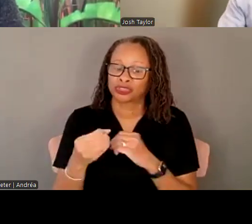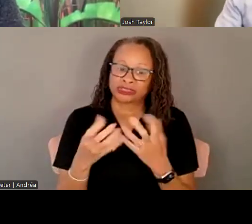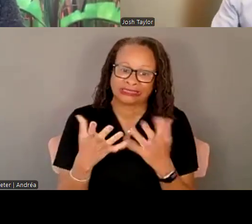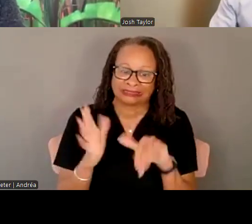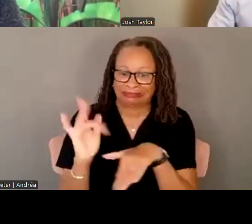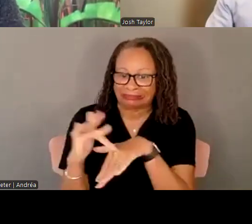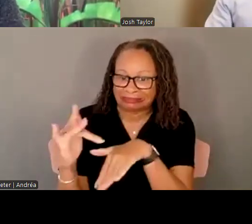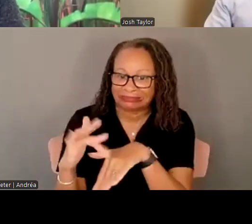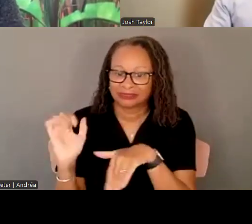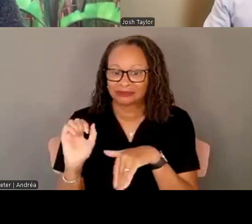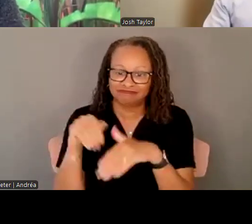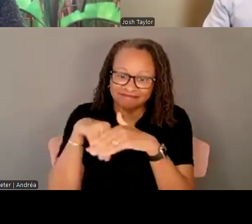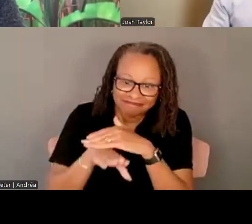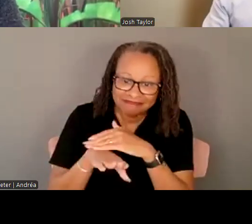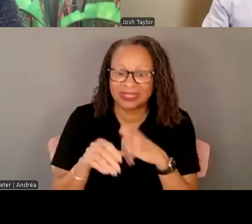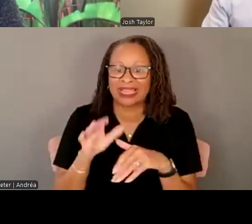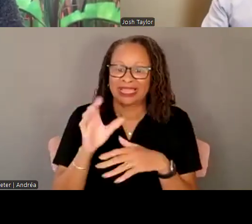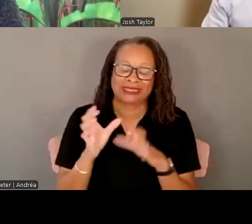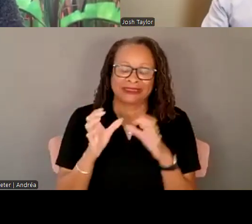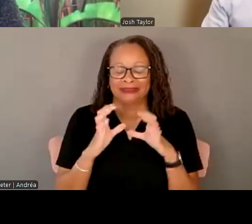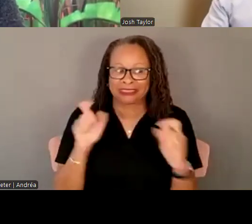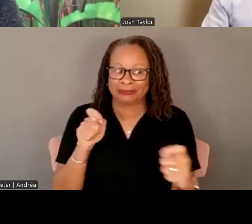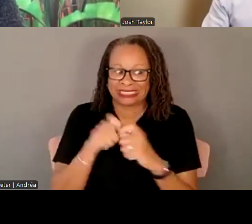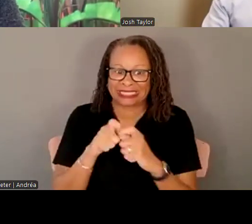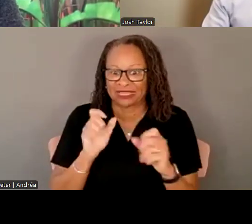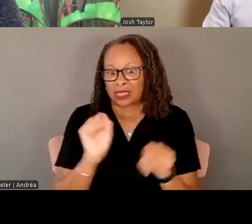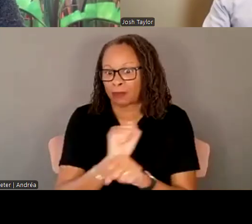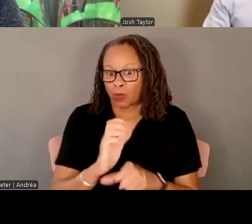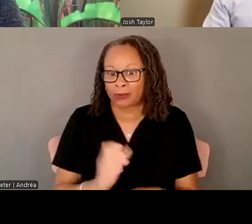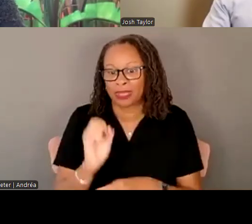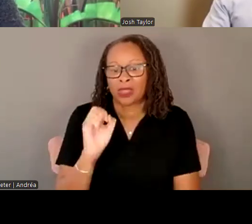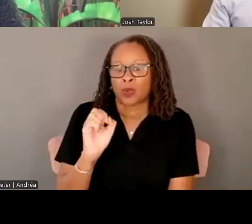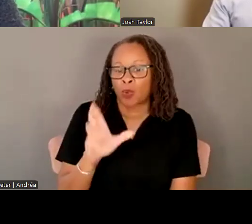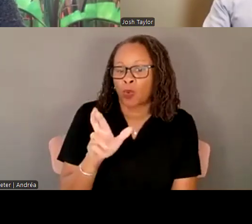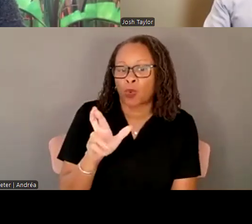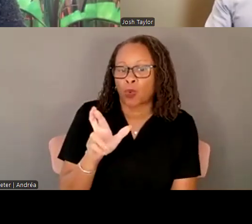in customized employment or just in inclusive employment.